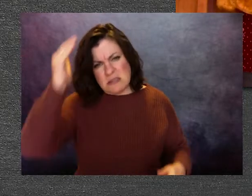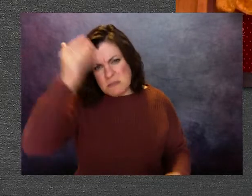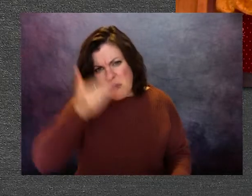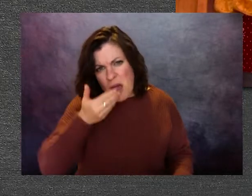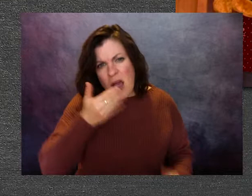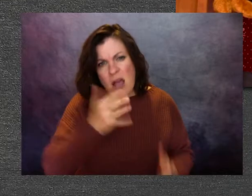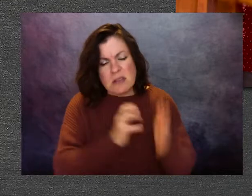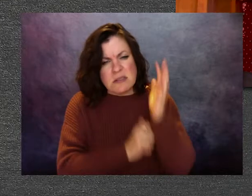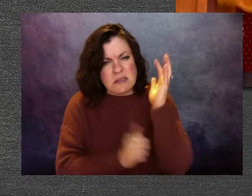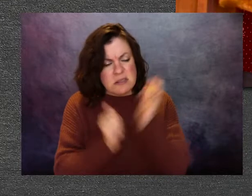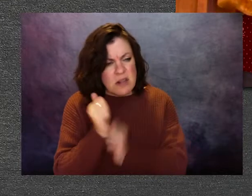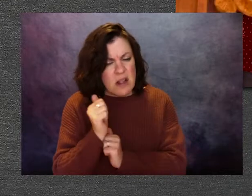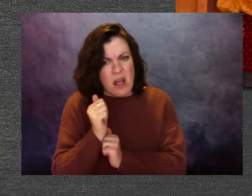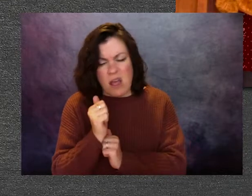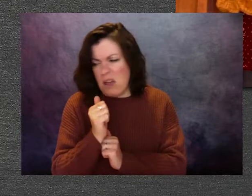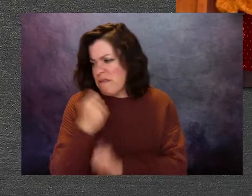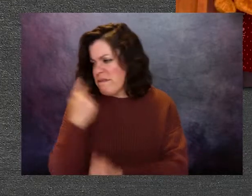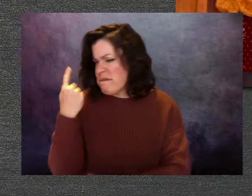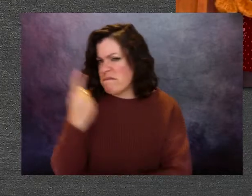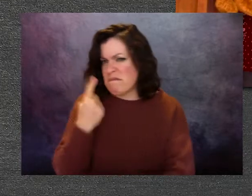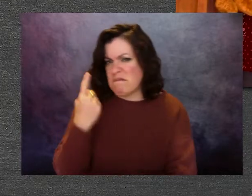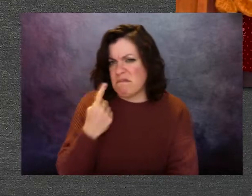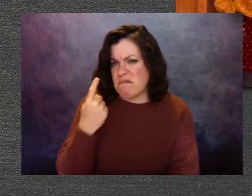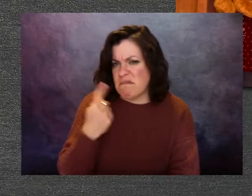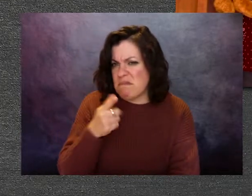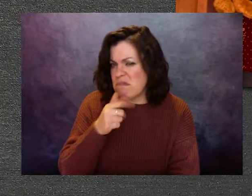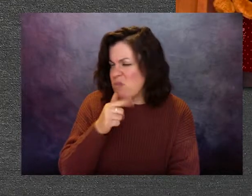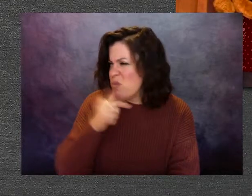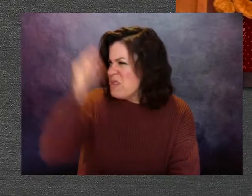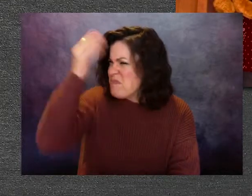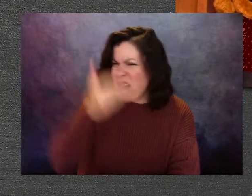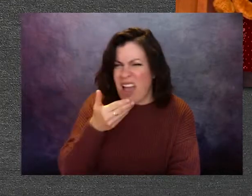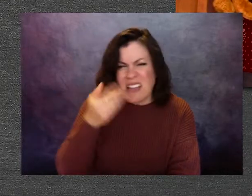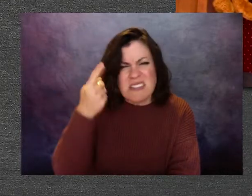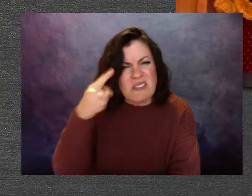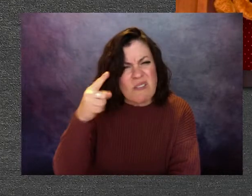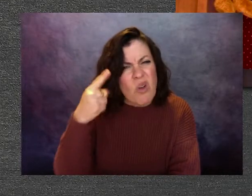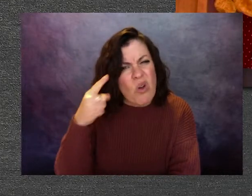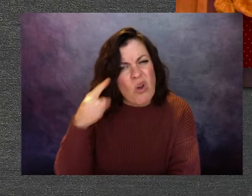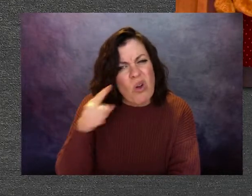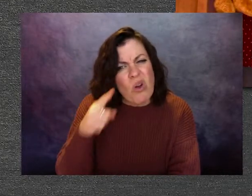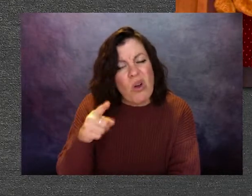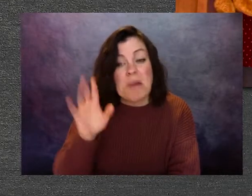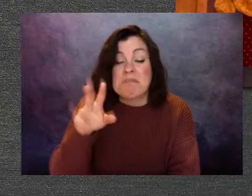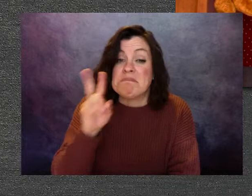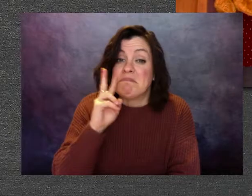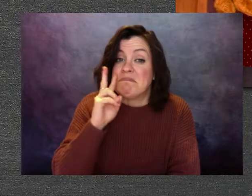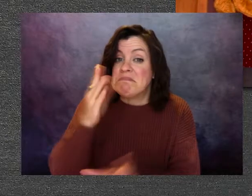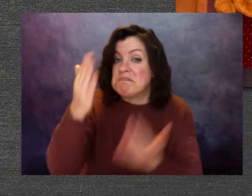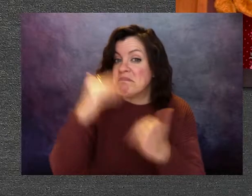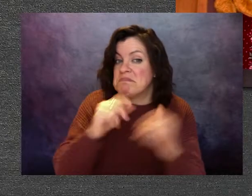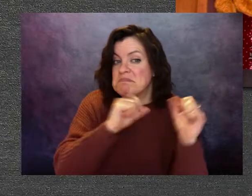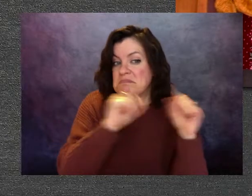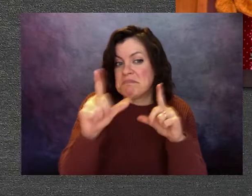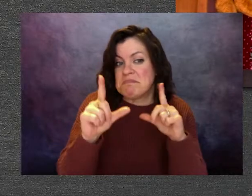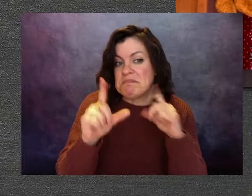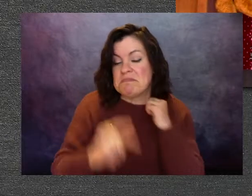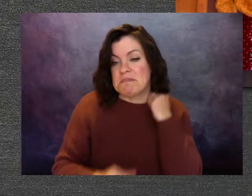Why would anyone have to wear a mask on their face? Hm let's see our last clue. Maybe it'll help.